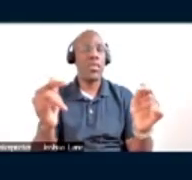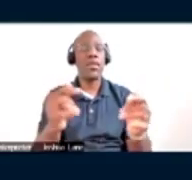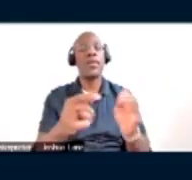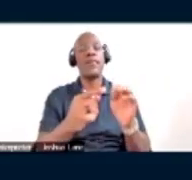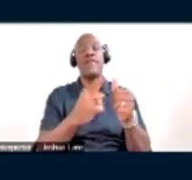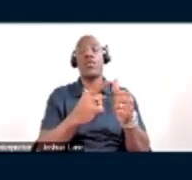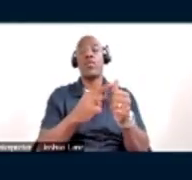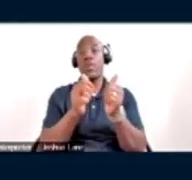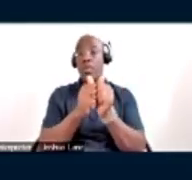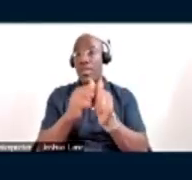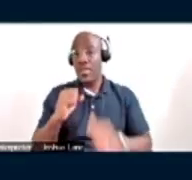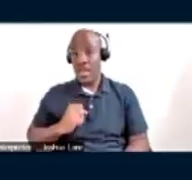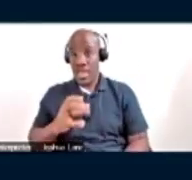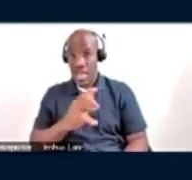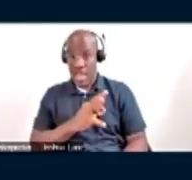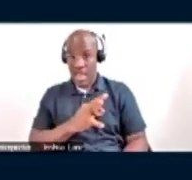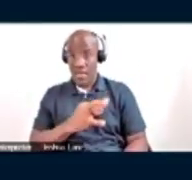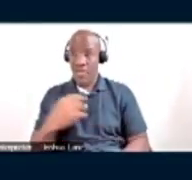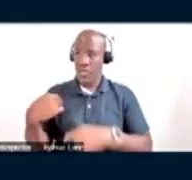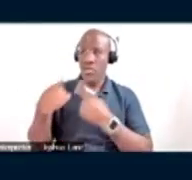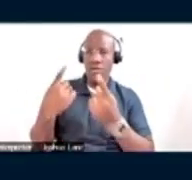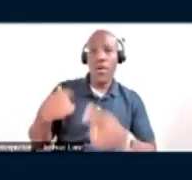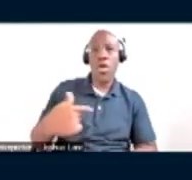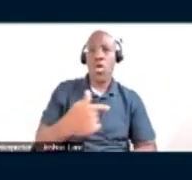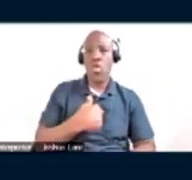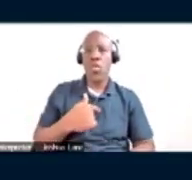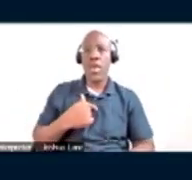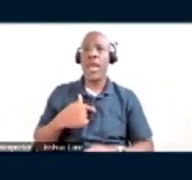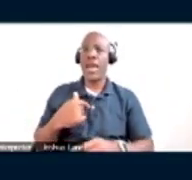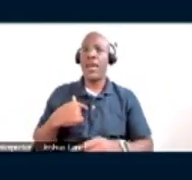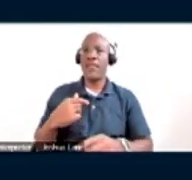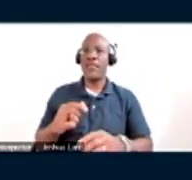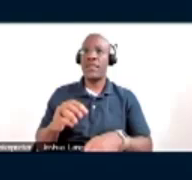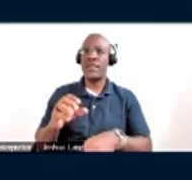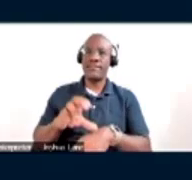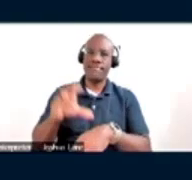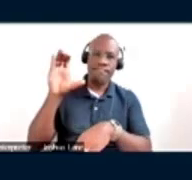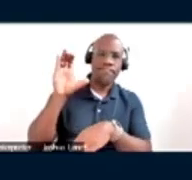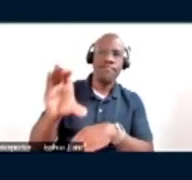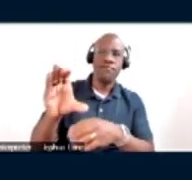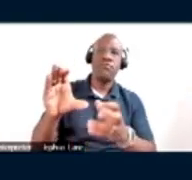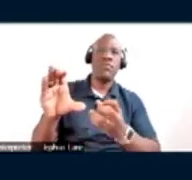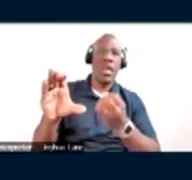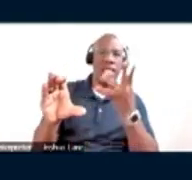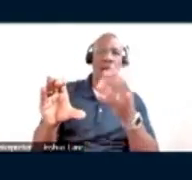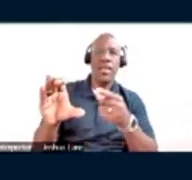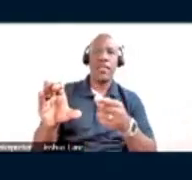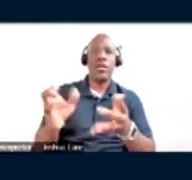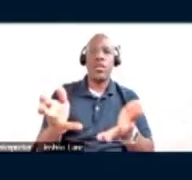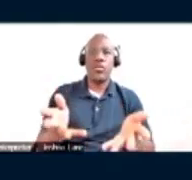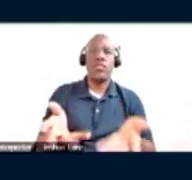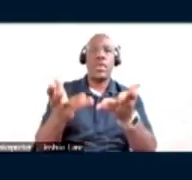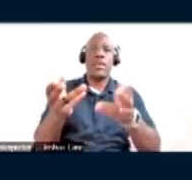we have made put a lot of effort into raising collective awareness. We really want our staff to understand